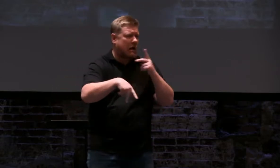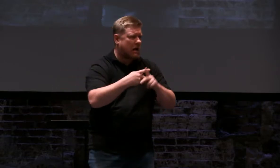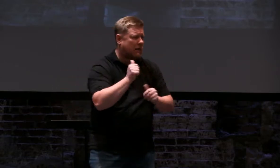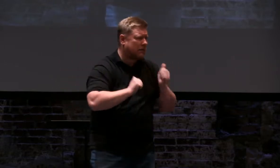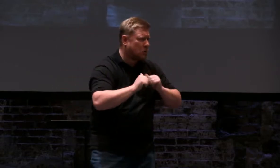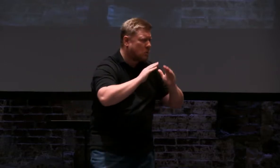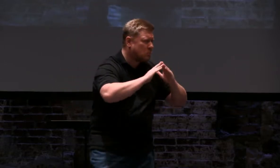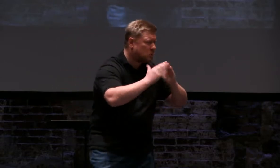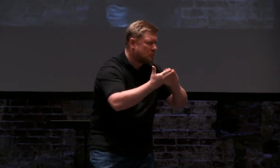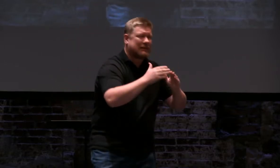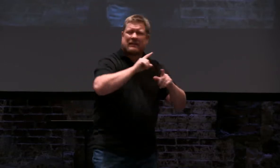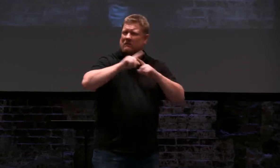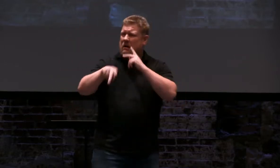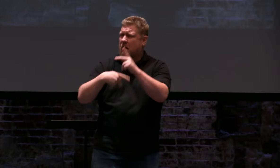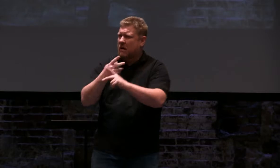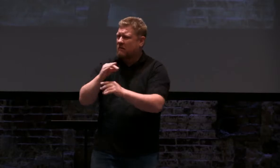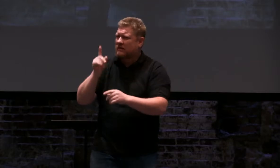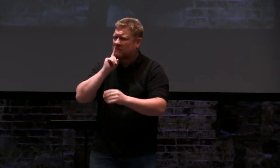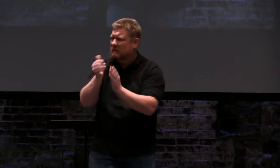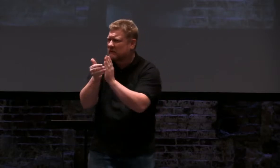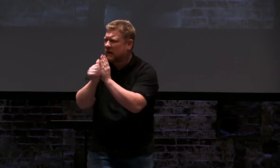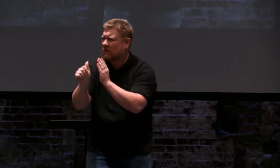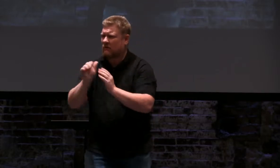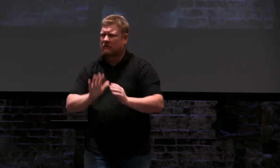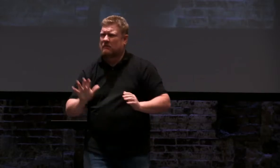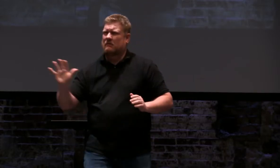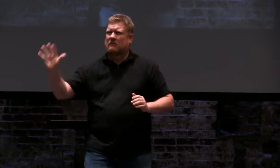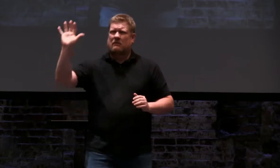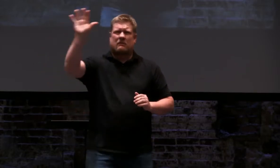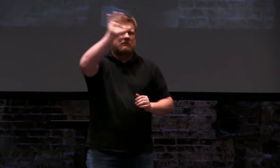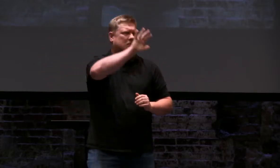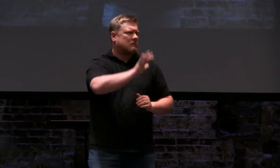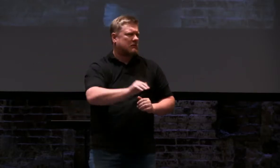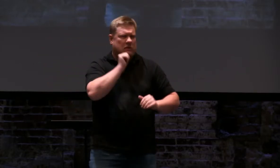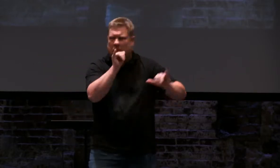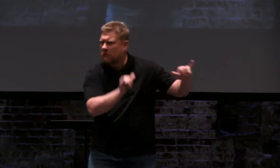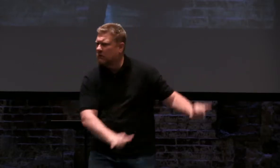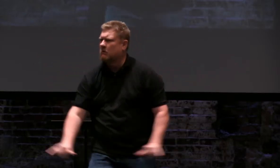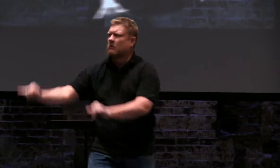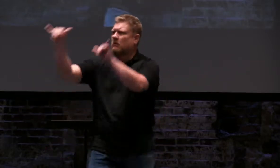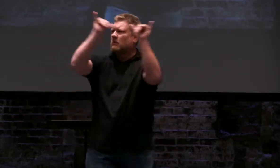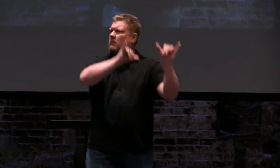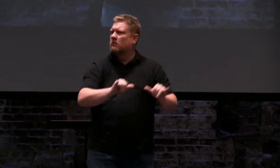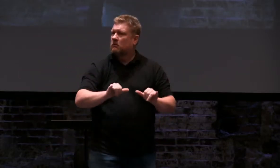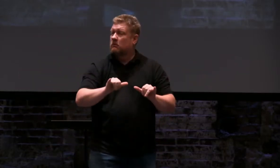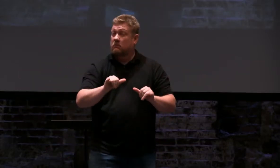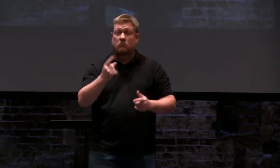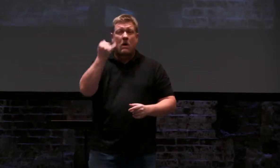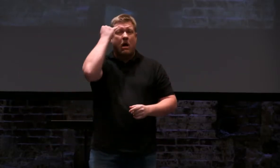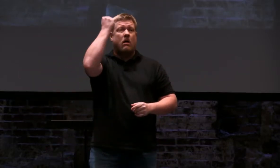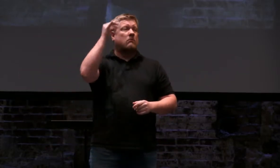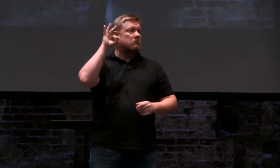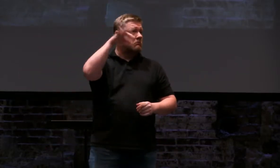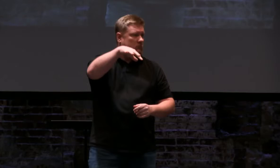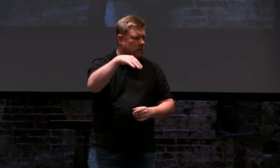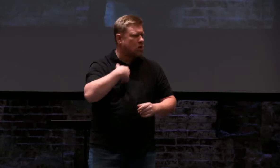we know that the economic situation varies, and the amount of talent available varies throughout the country.